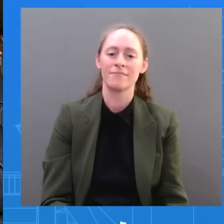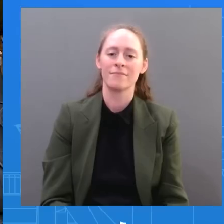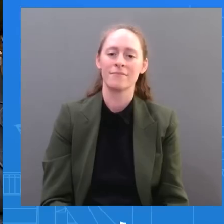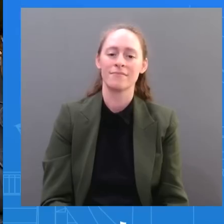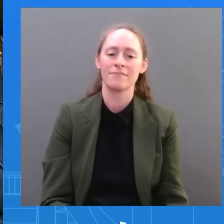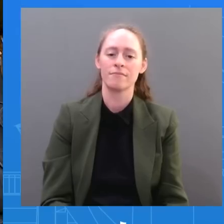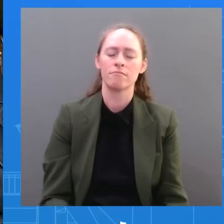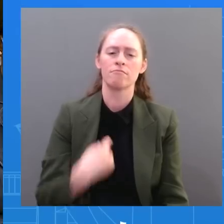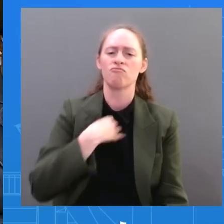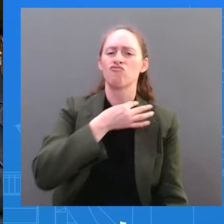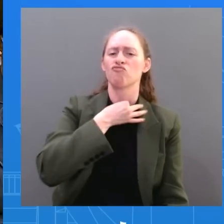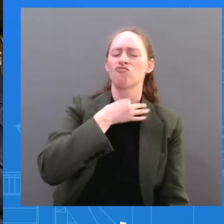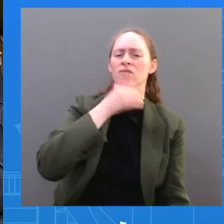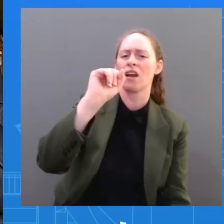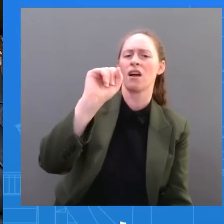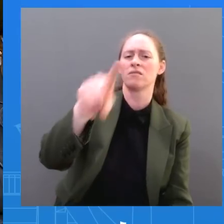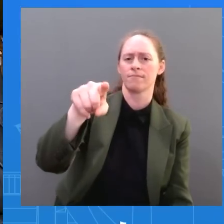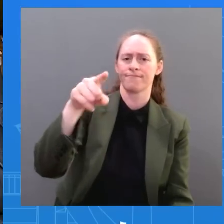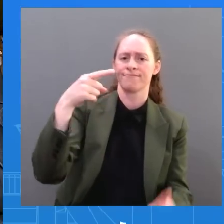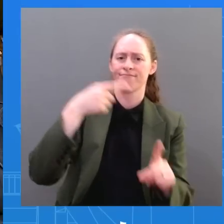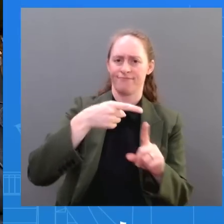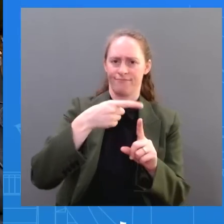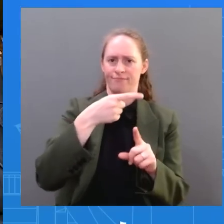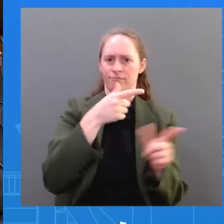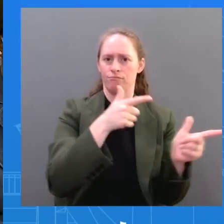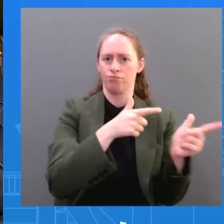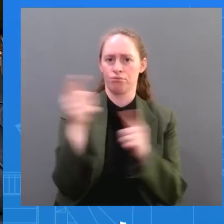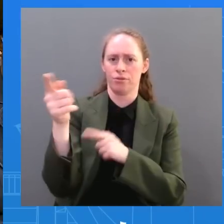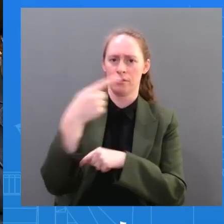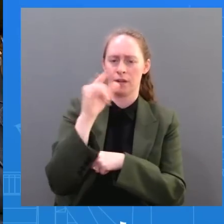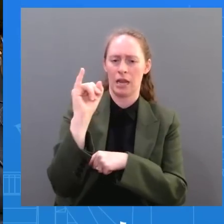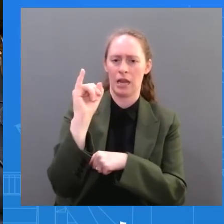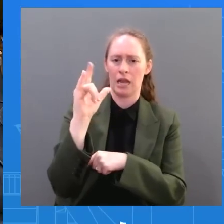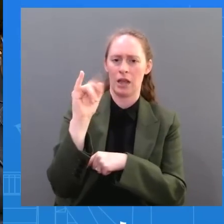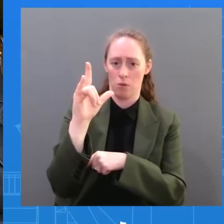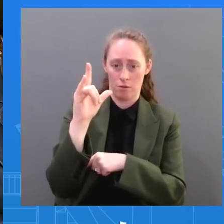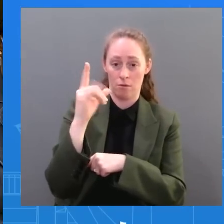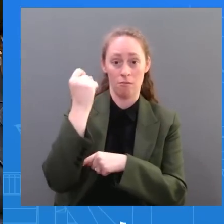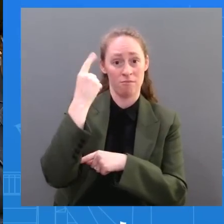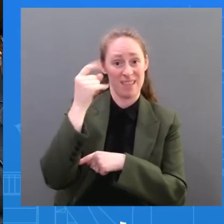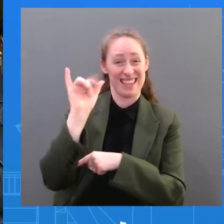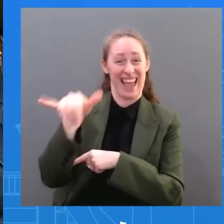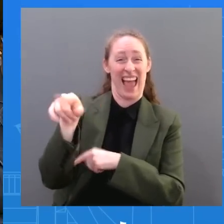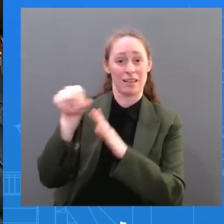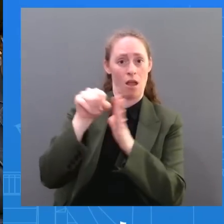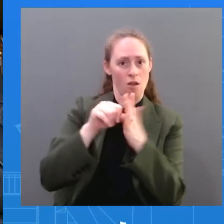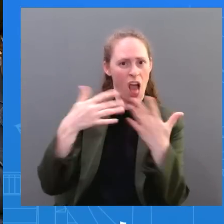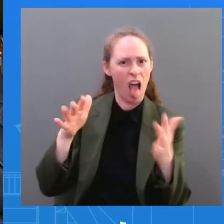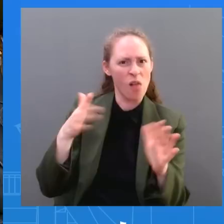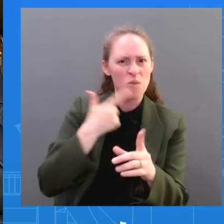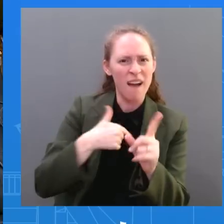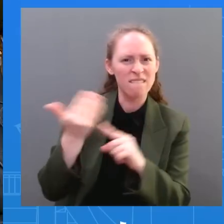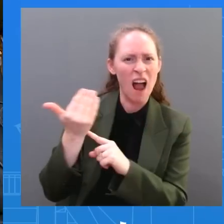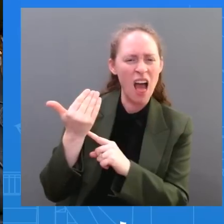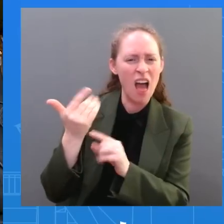It isn't used that often. It wasn't used in this case, even though the suspect apparently had put some violent imagery online.